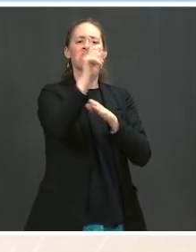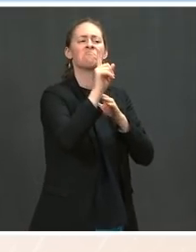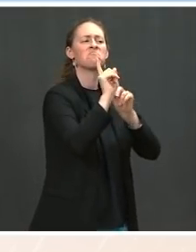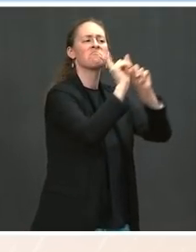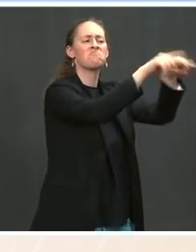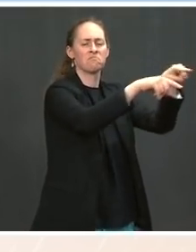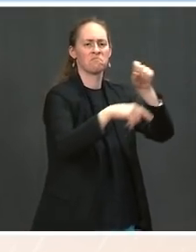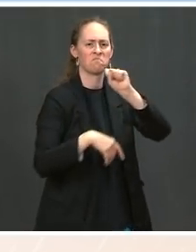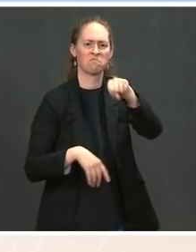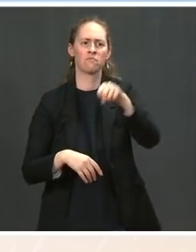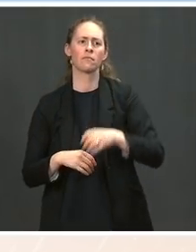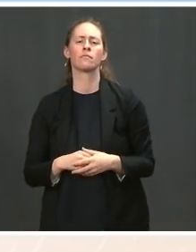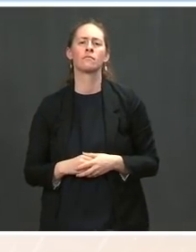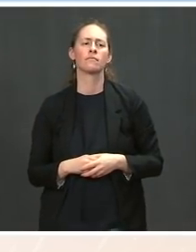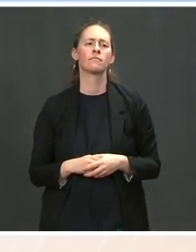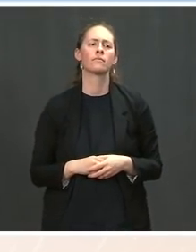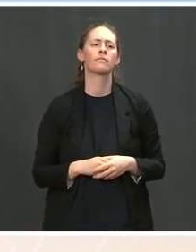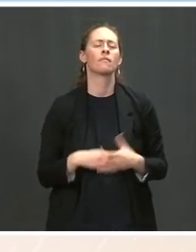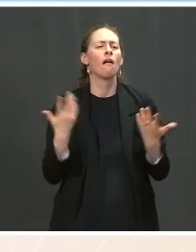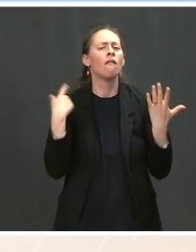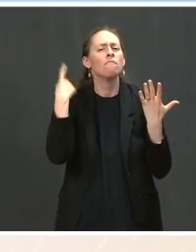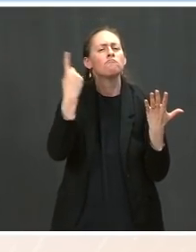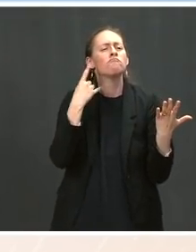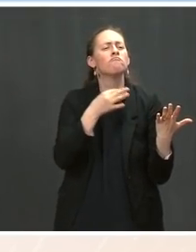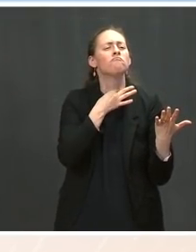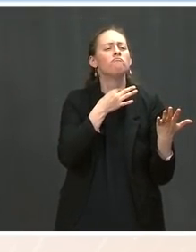how are the discussions with Brazil going?